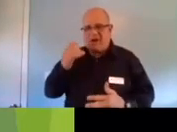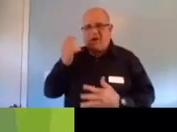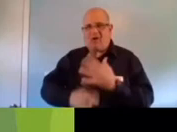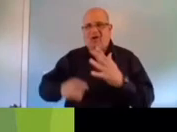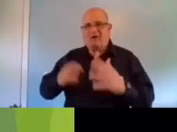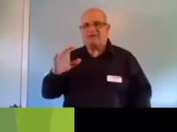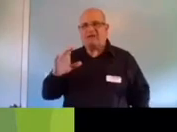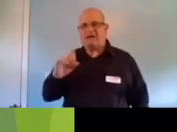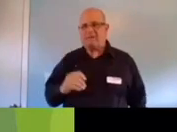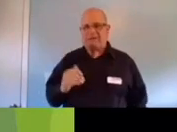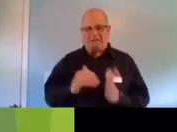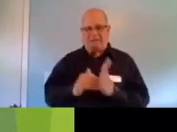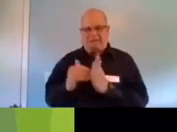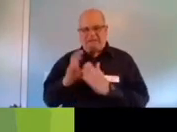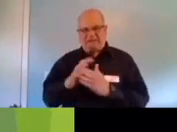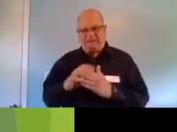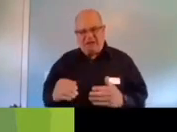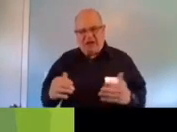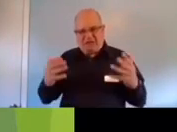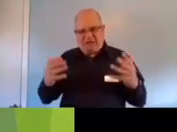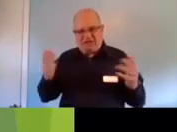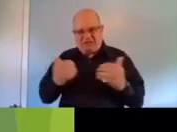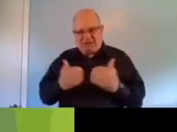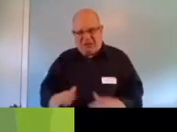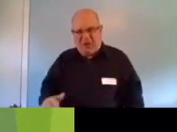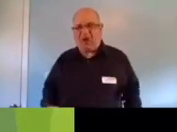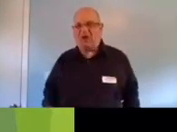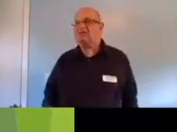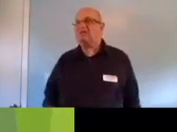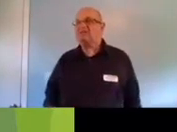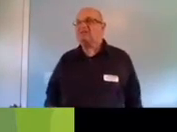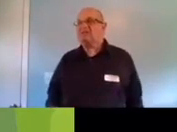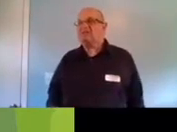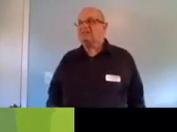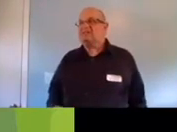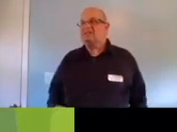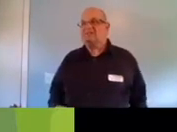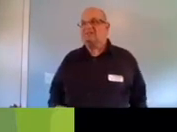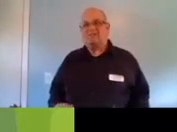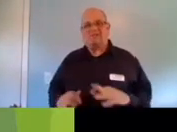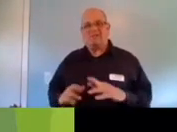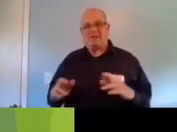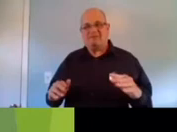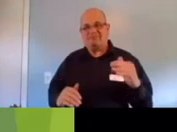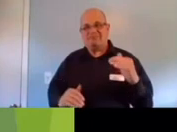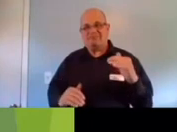like millions of dollars such that you are already at termination level, if you are already